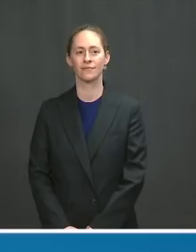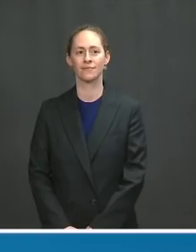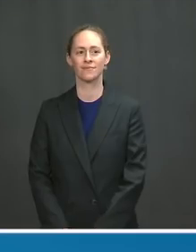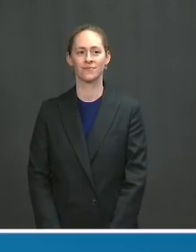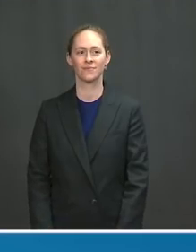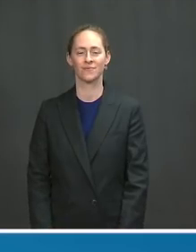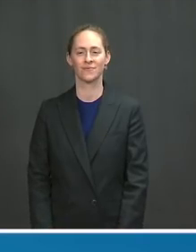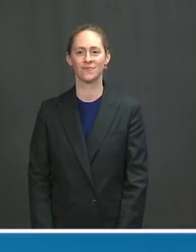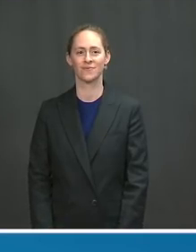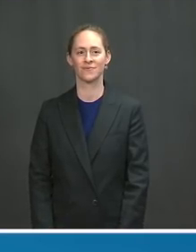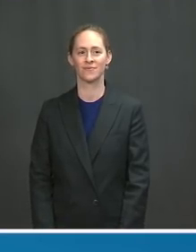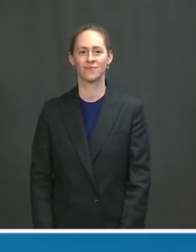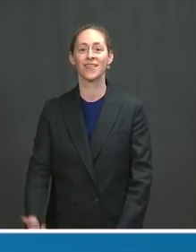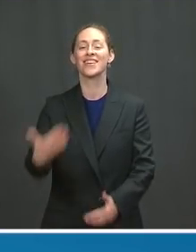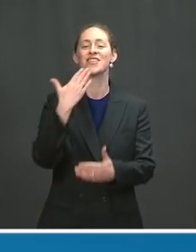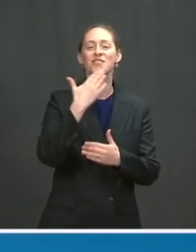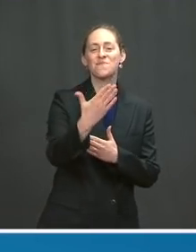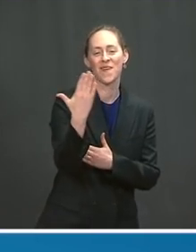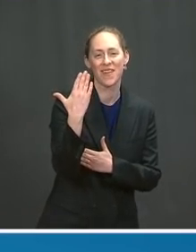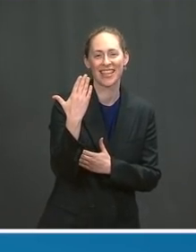The Vice President: Good morning. Good morning.